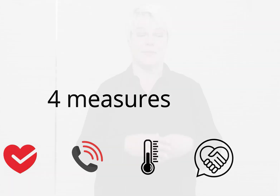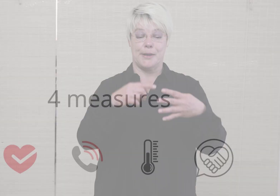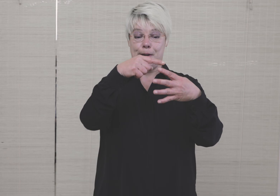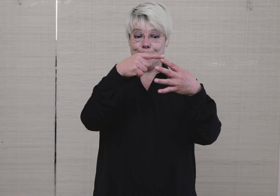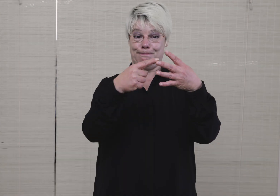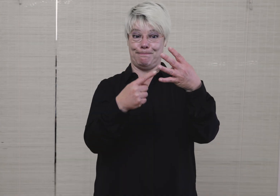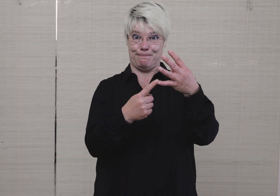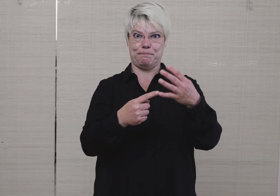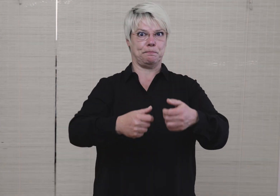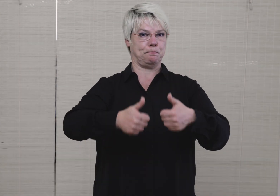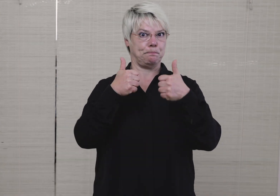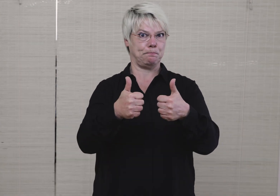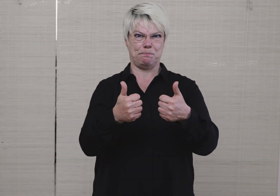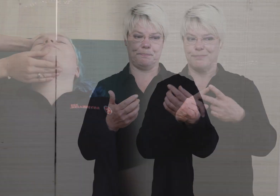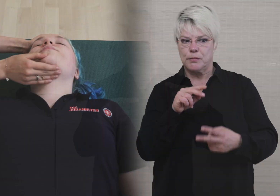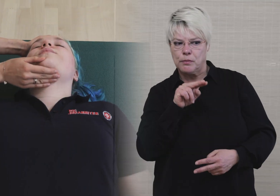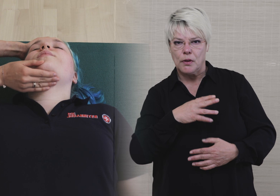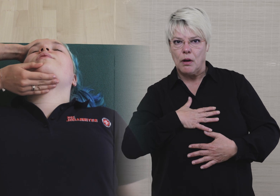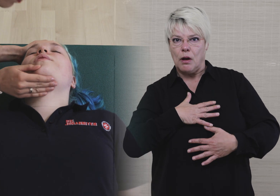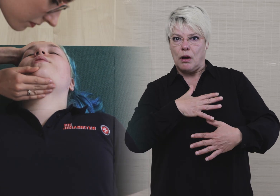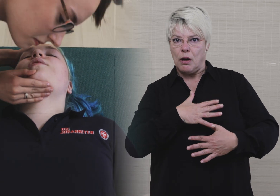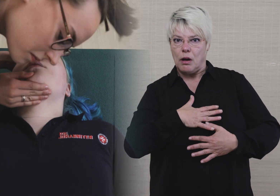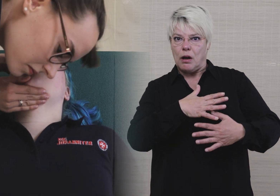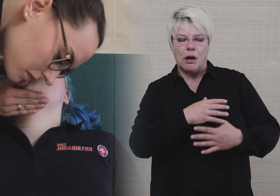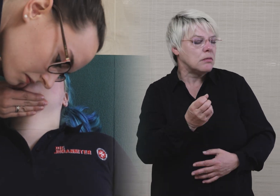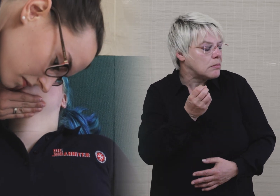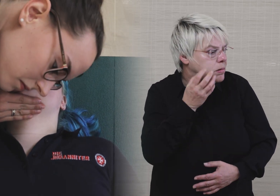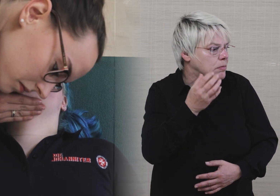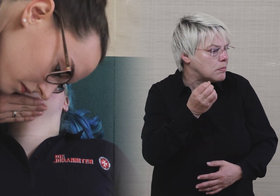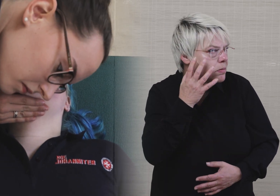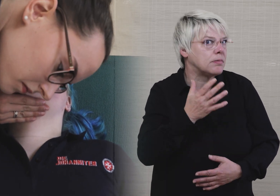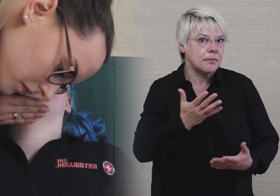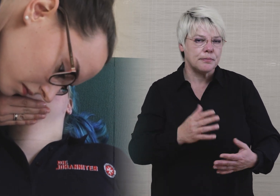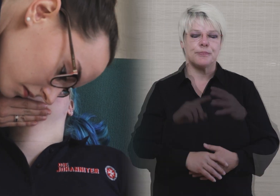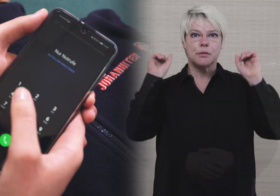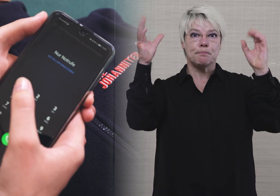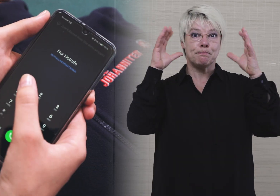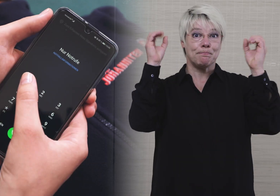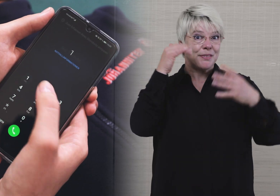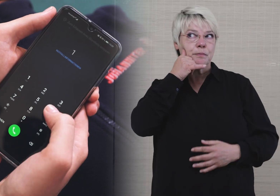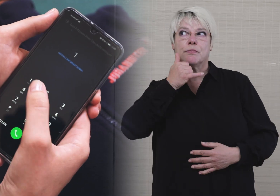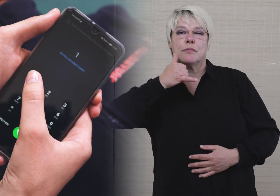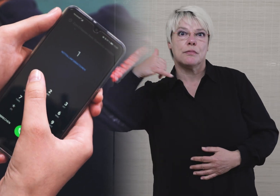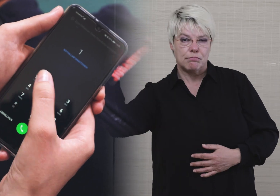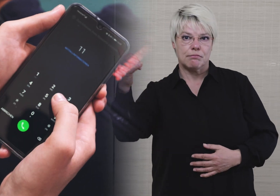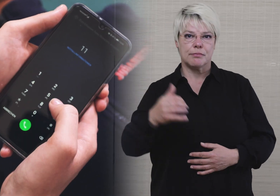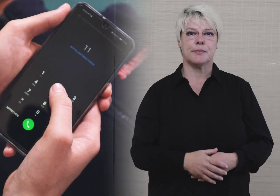These 4 measures are always right 1: Control the vital functions: check the breathing 2: Call for help